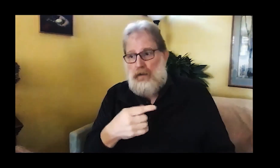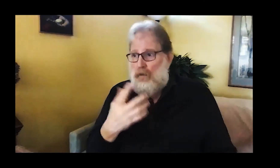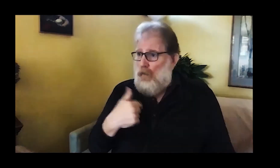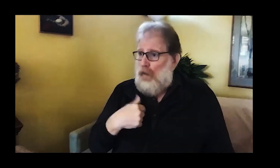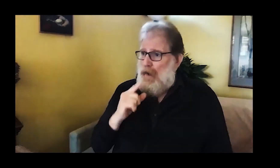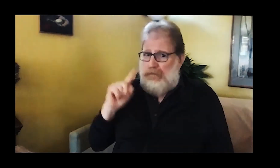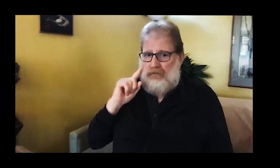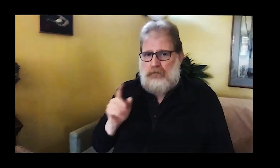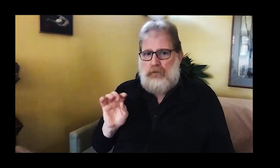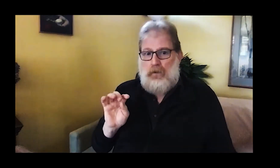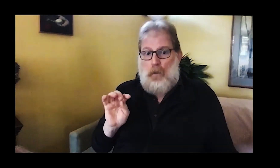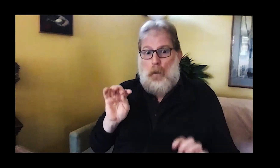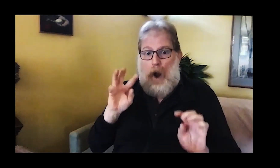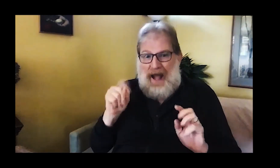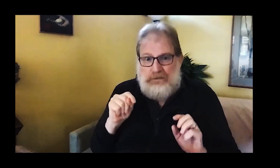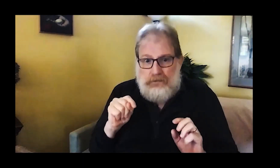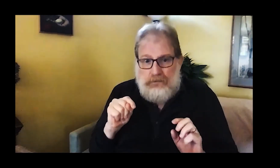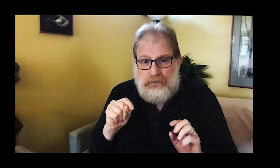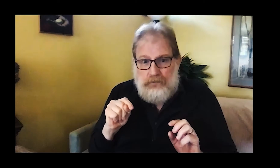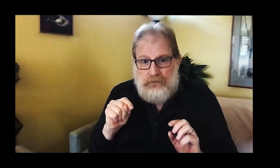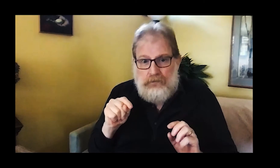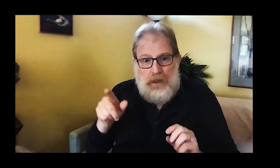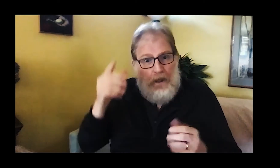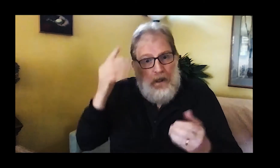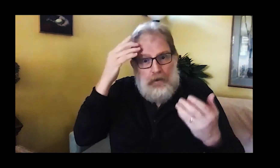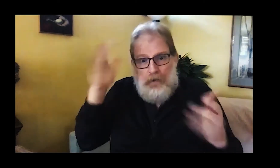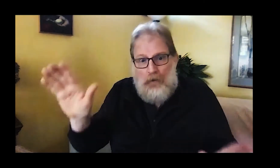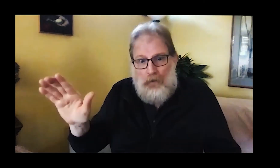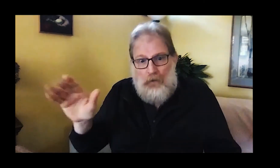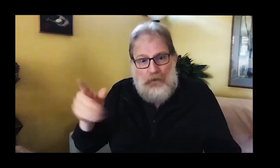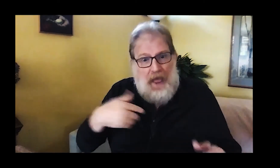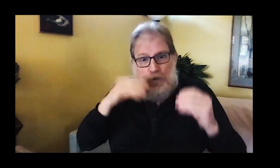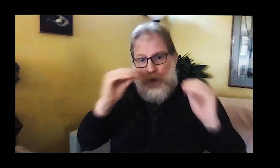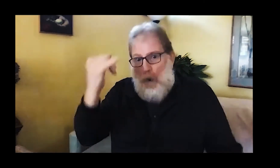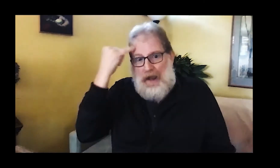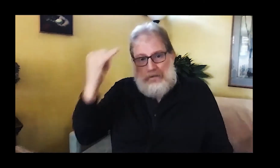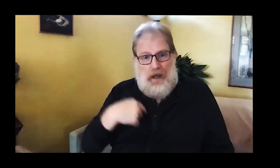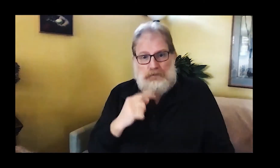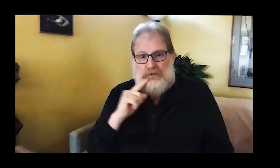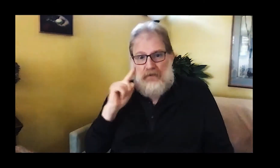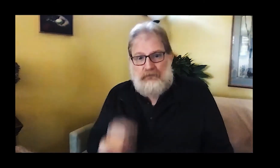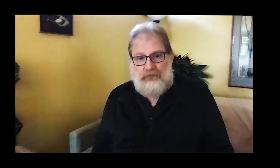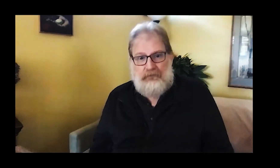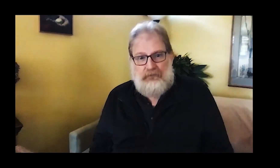And I said it's because I'm Deaf, and they said what? They had no idea that I was Deaf.